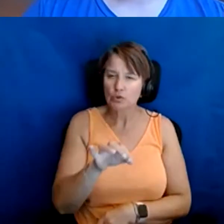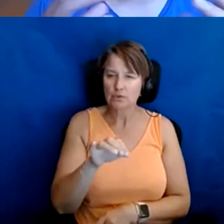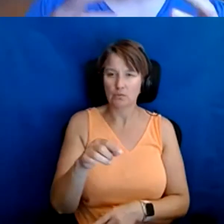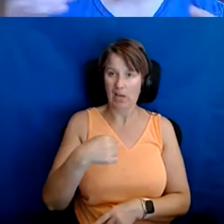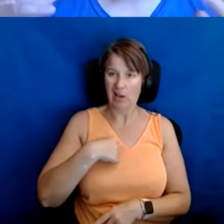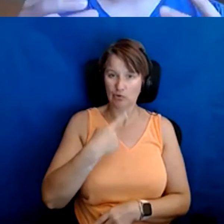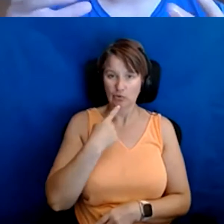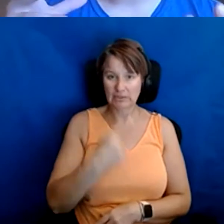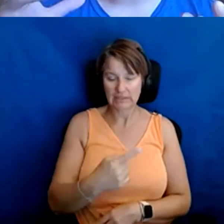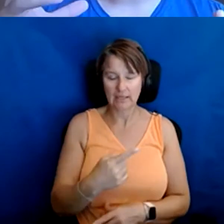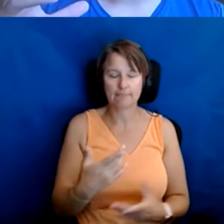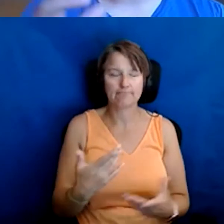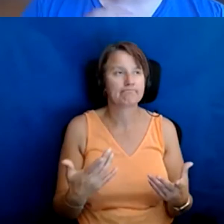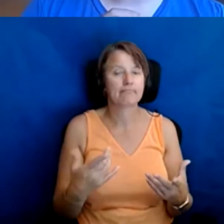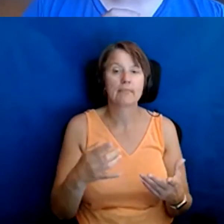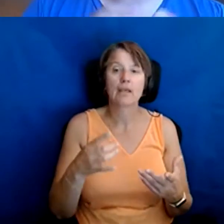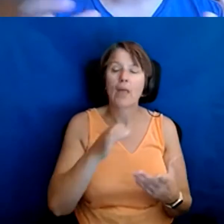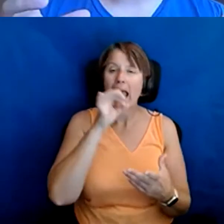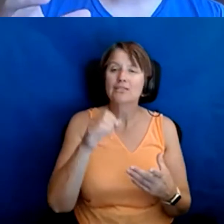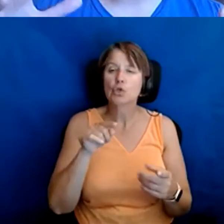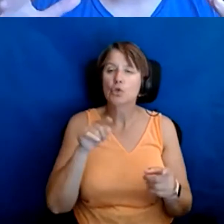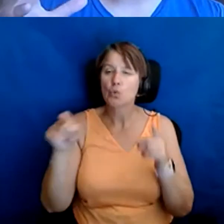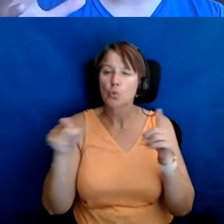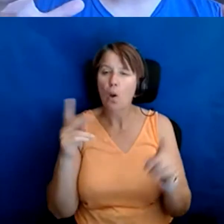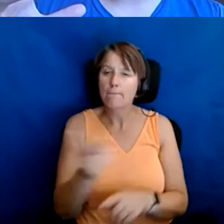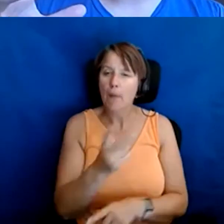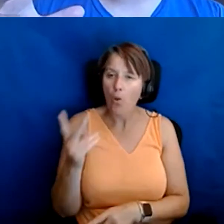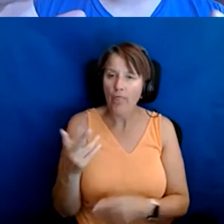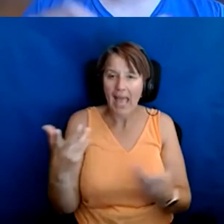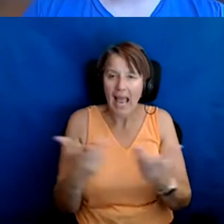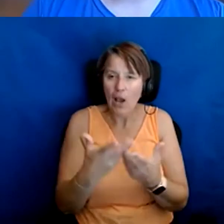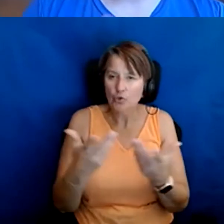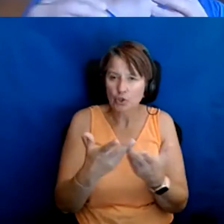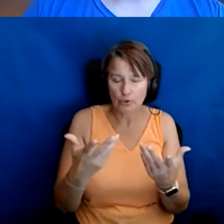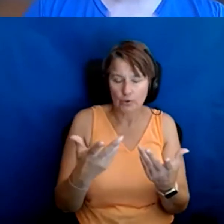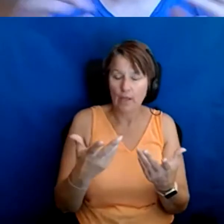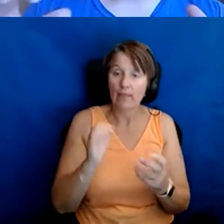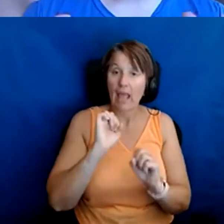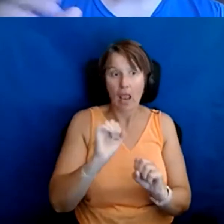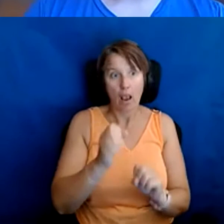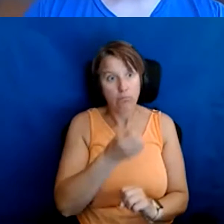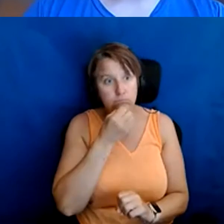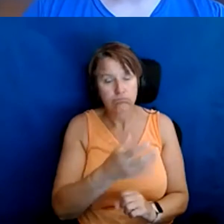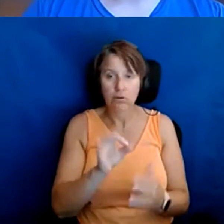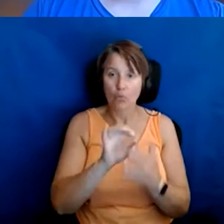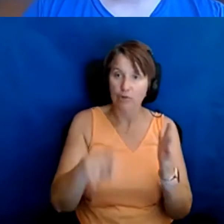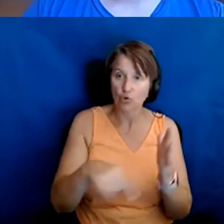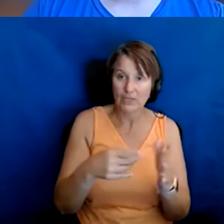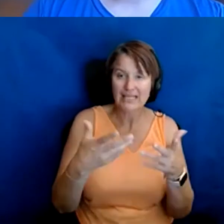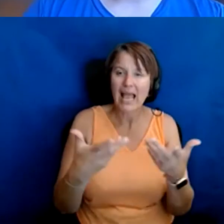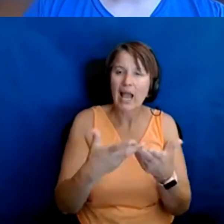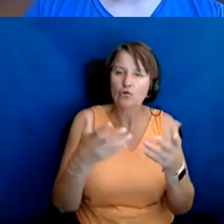And so, they've like kind of asking you both about how do you scale up your fantastic projects, impact broader strategies and frameworks? And I was,